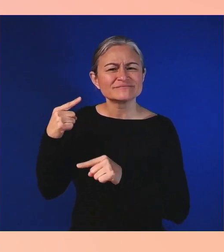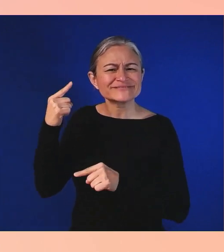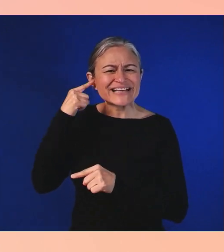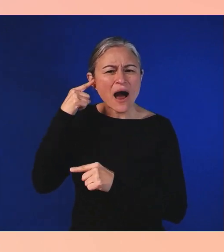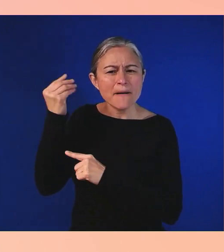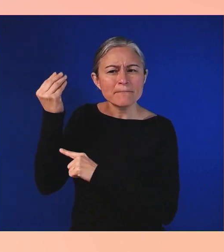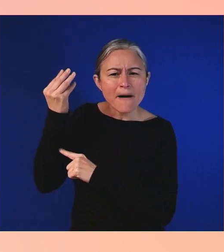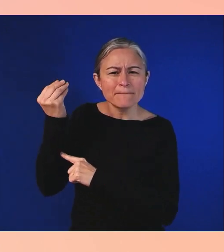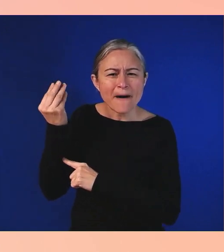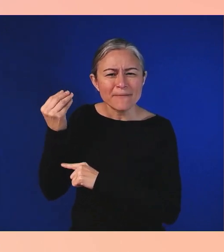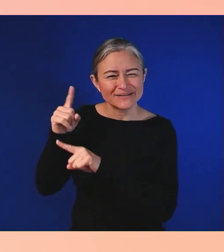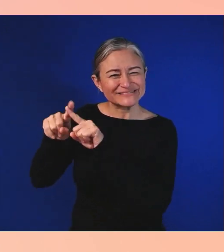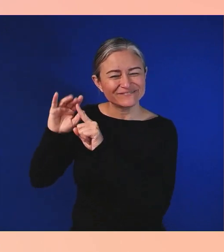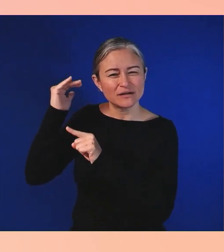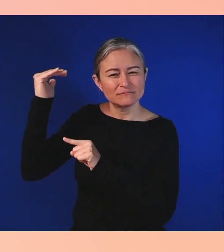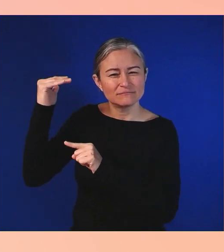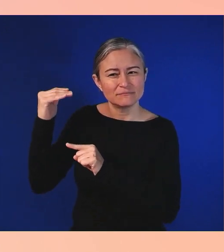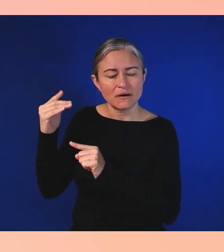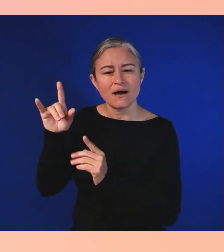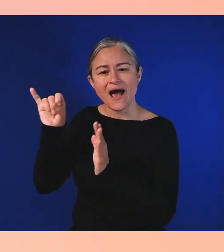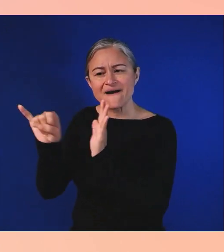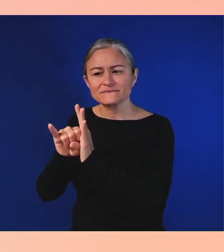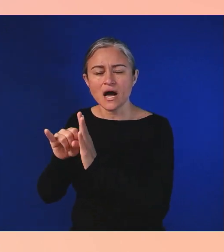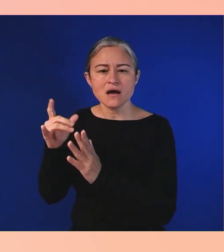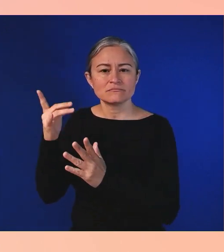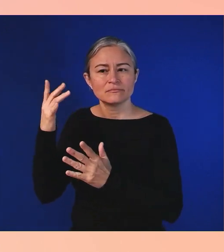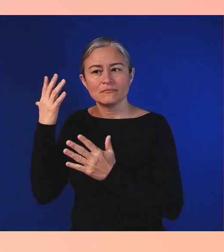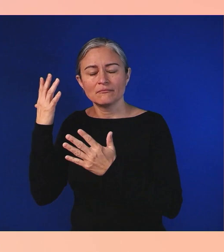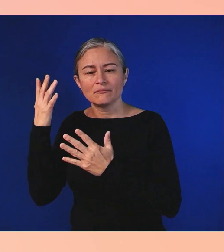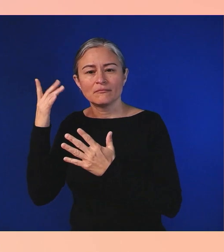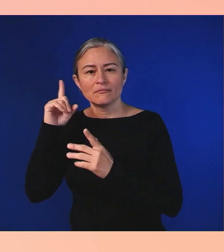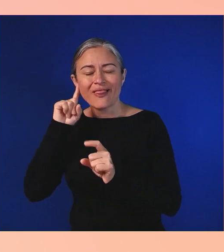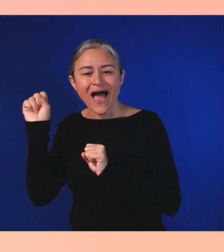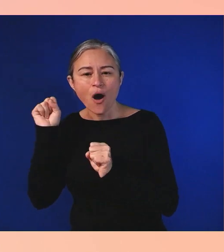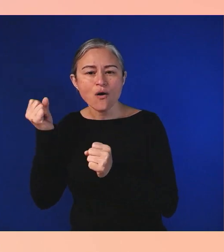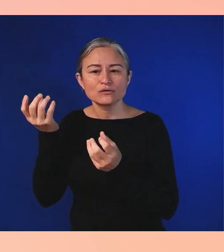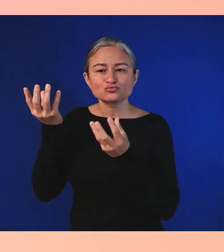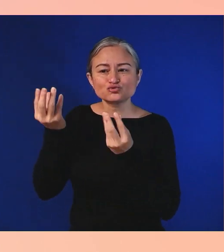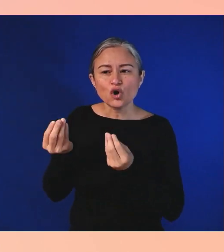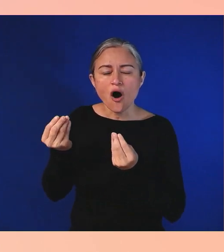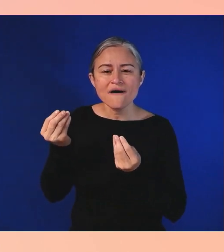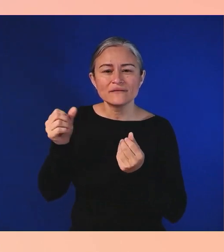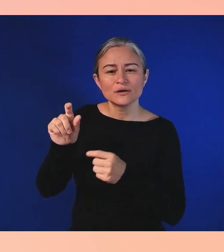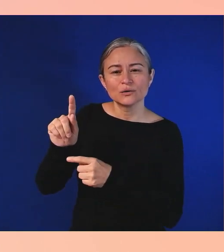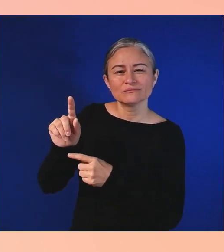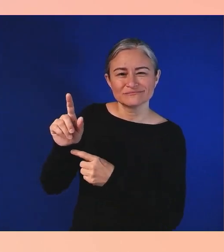Thanks for letting me share with you today, back over to you, Dante.